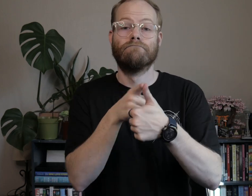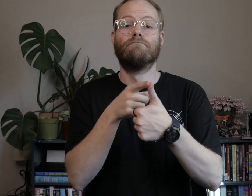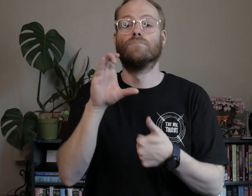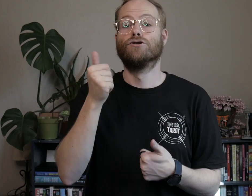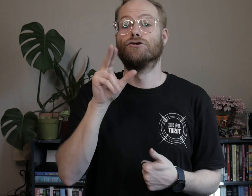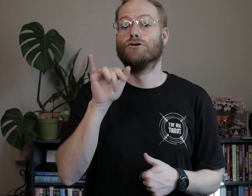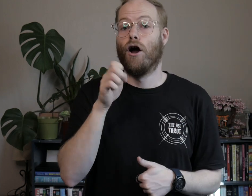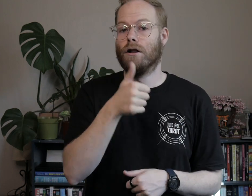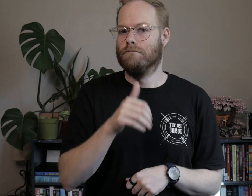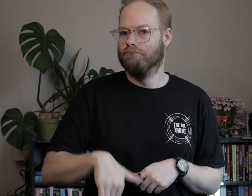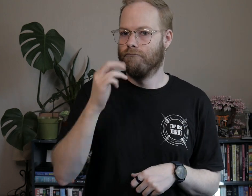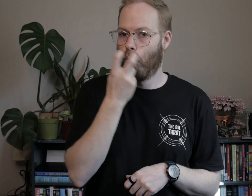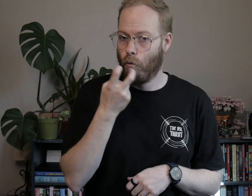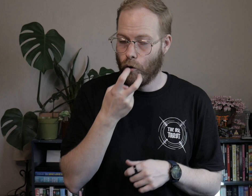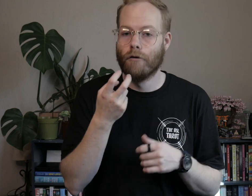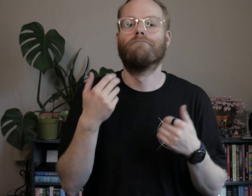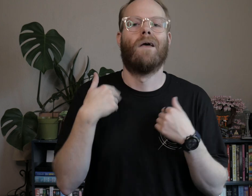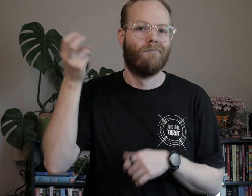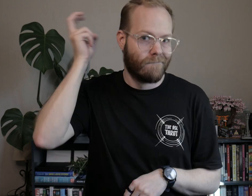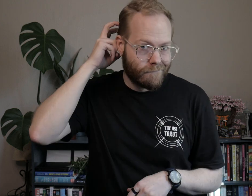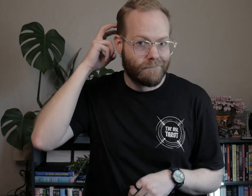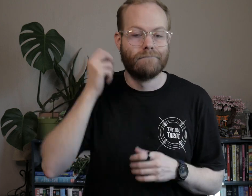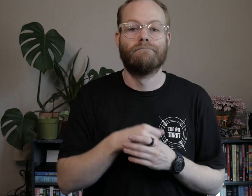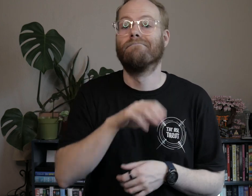Charlie has grown up oral with a cochlear implant,